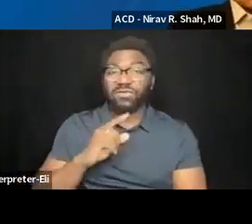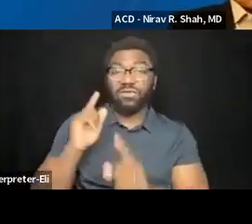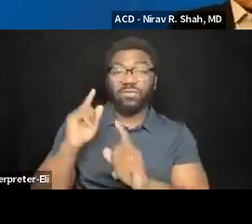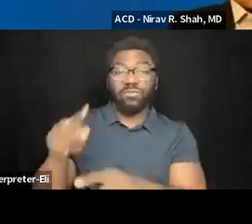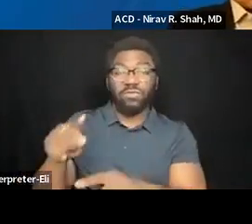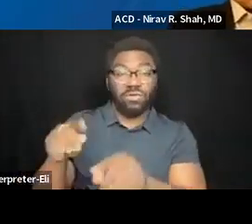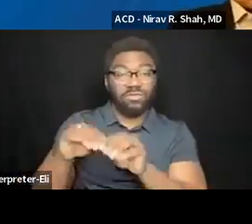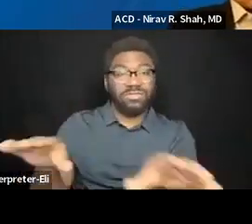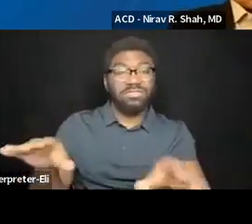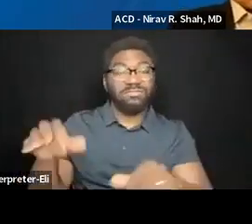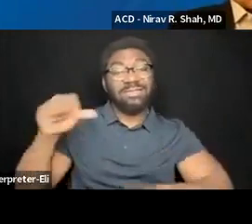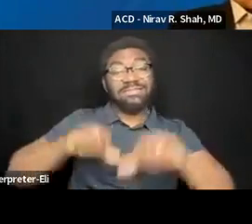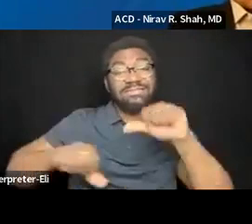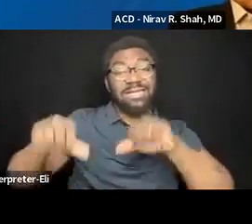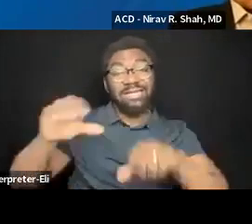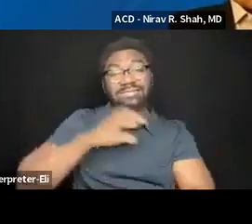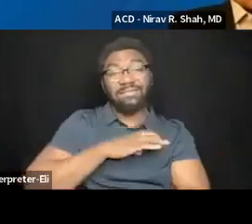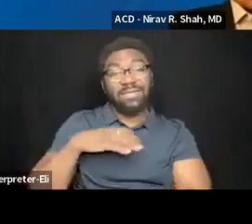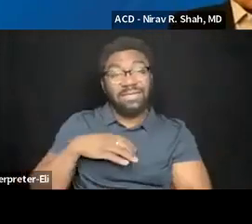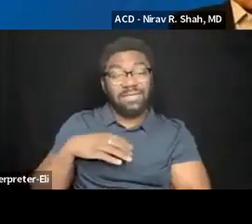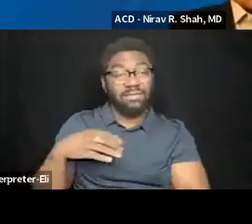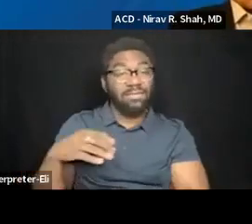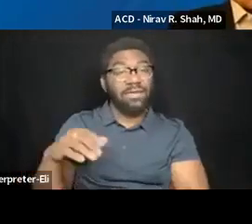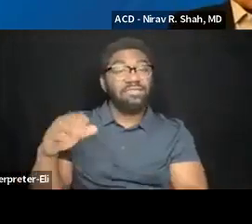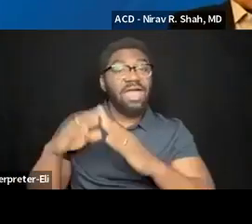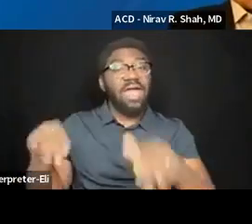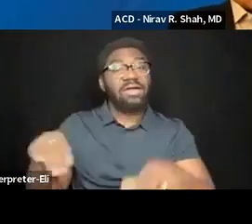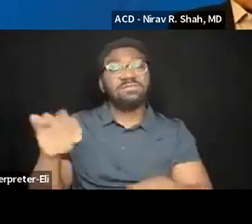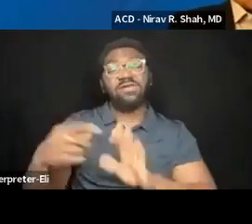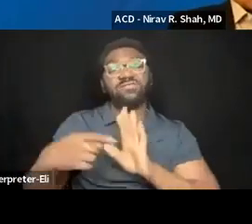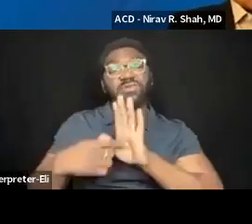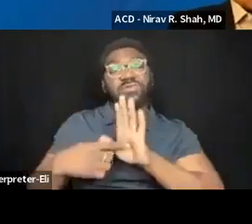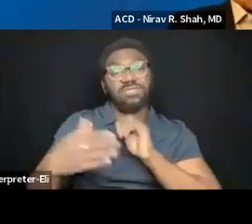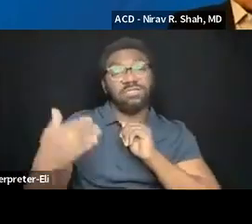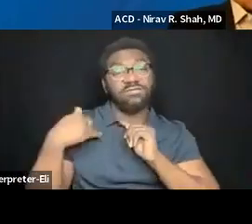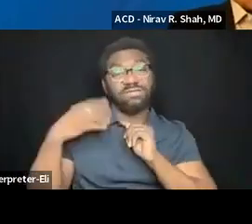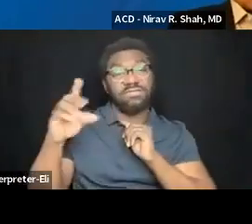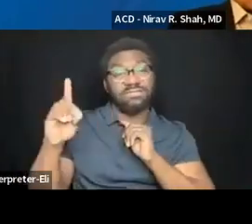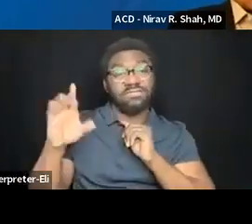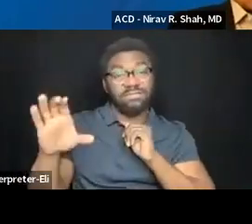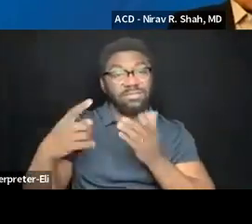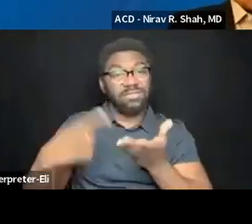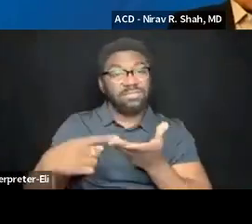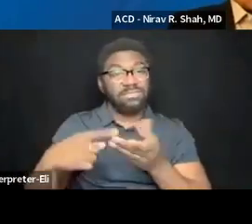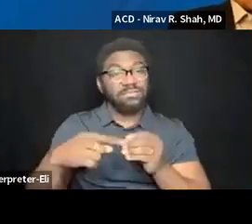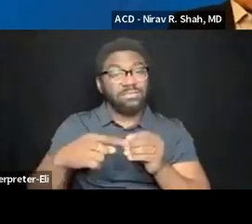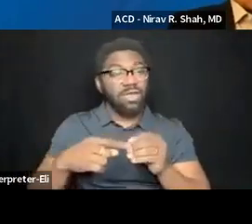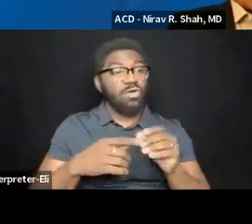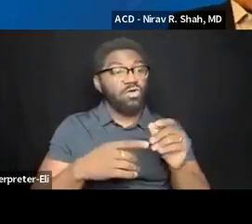in December that really talked about the relationship, for example, between the White House and CDC in great detail,